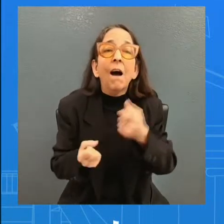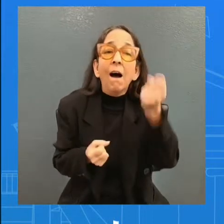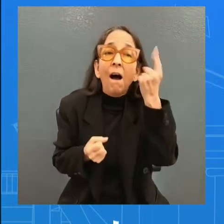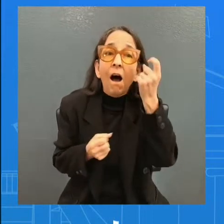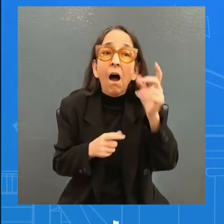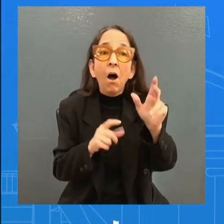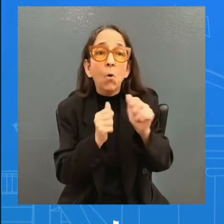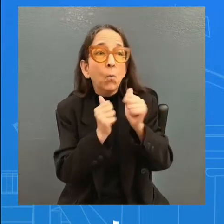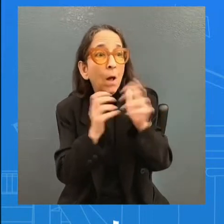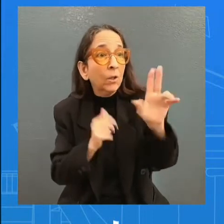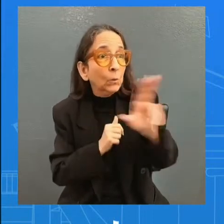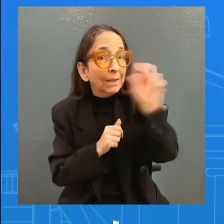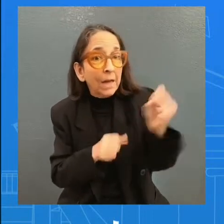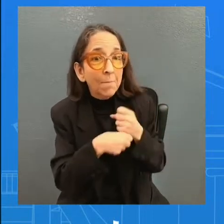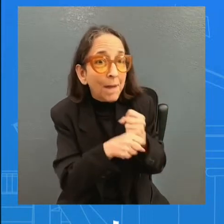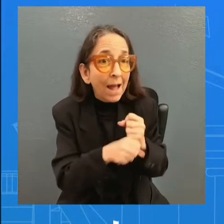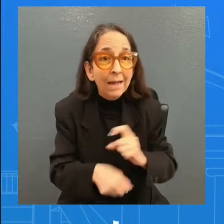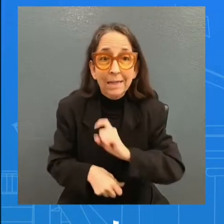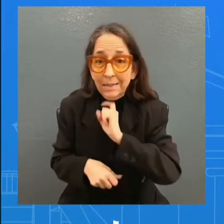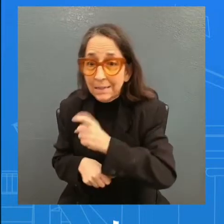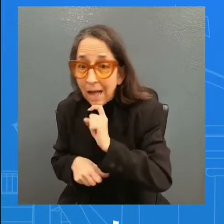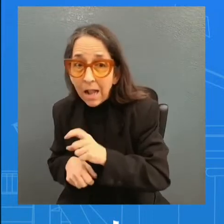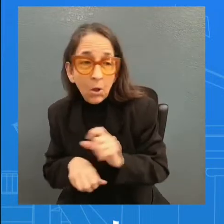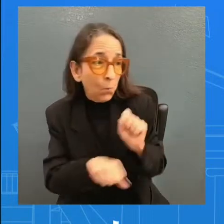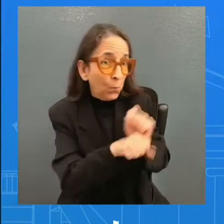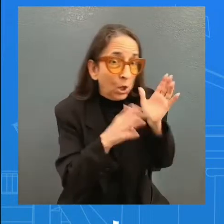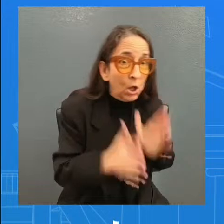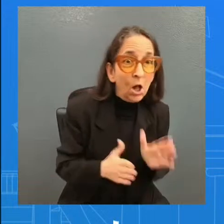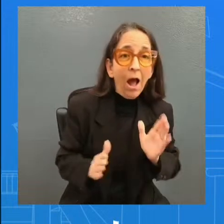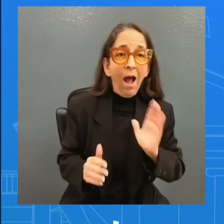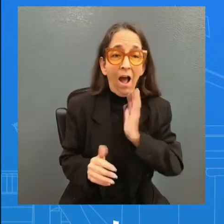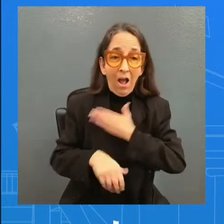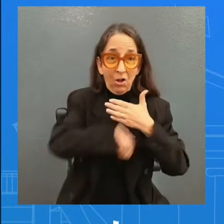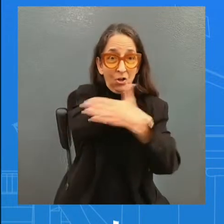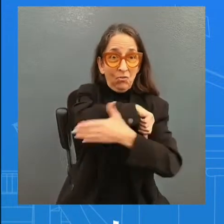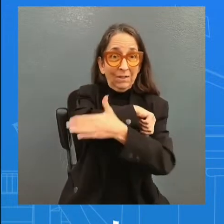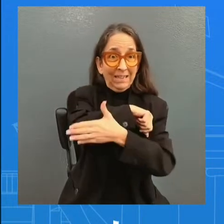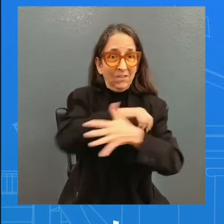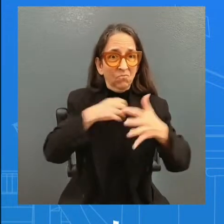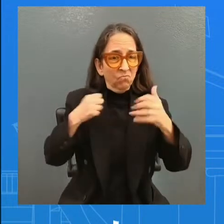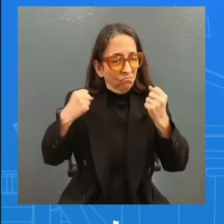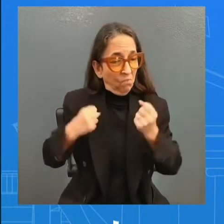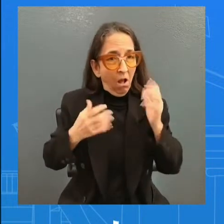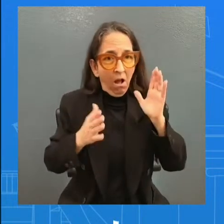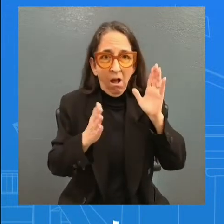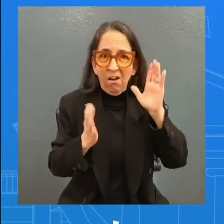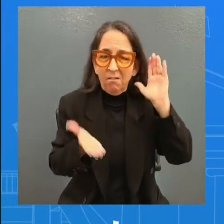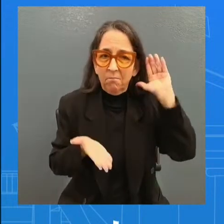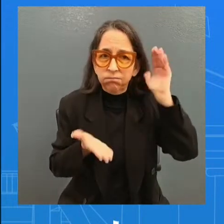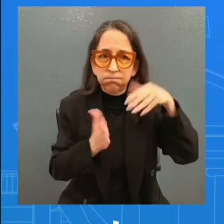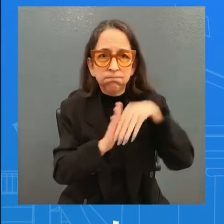our nation is less strong and less secure. CFIUS evaluation determined this acquisition would place